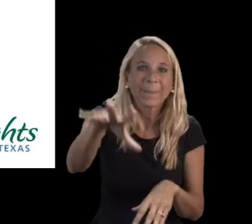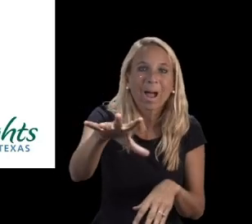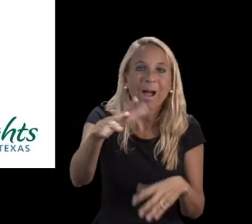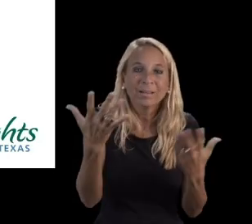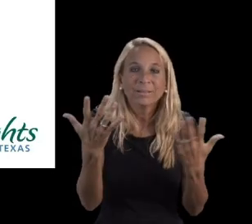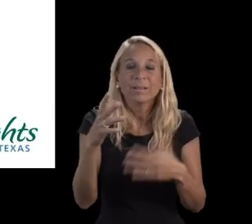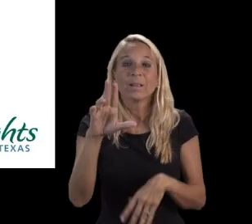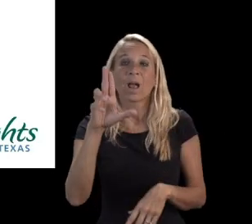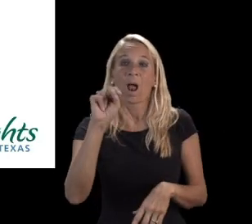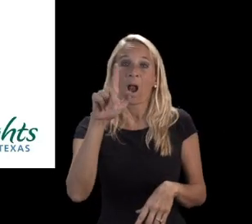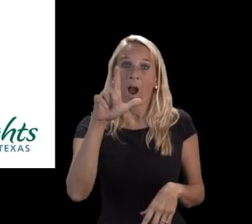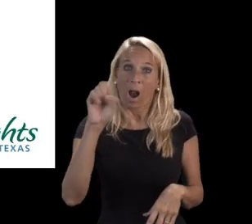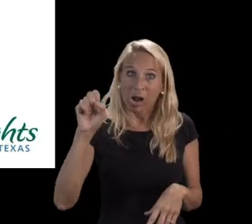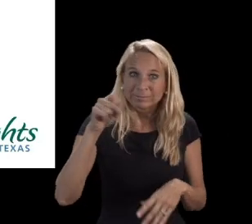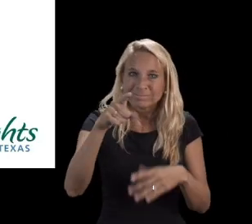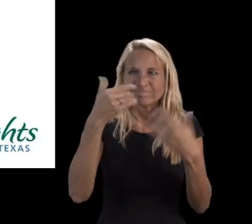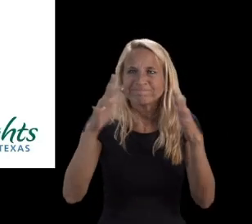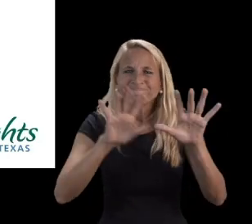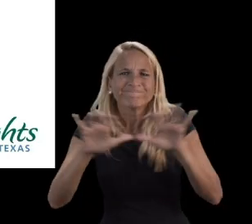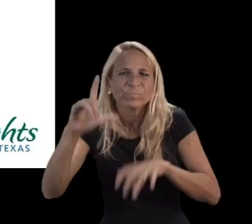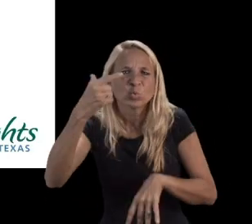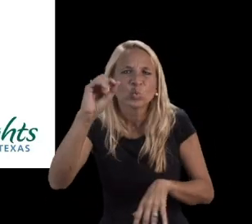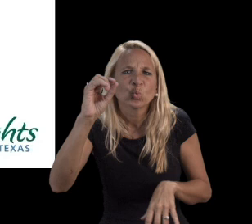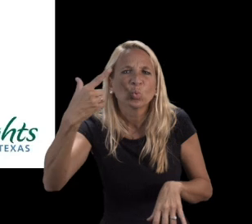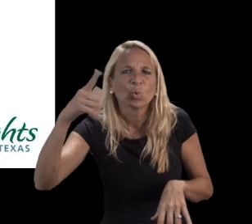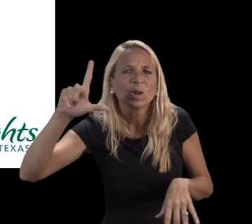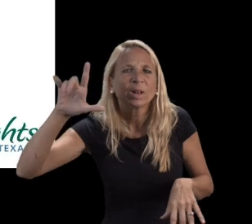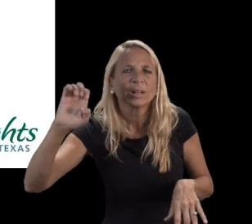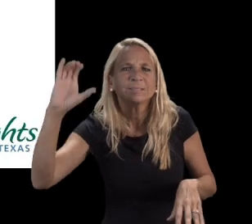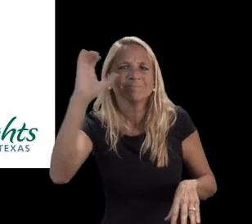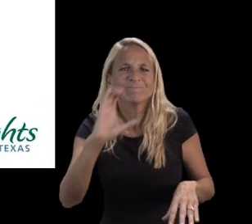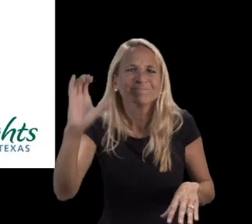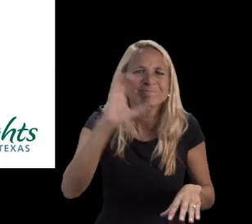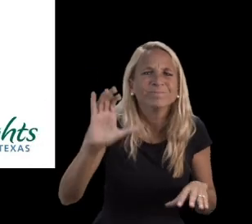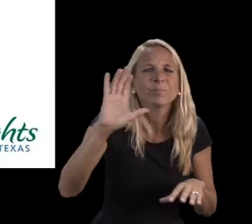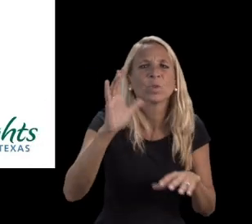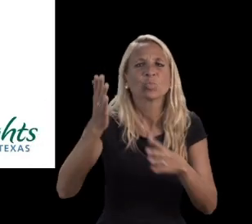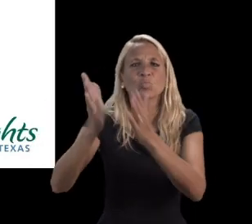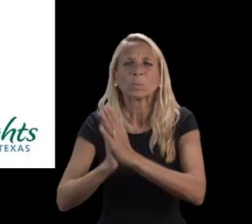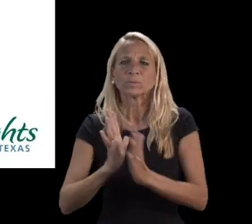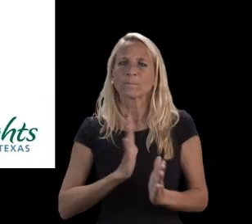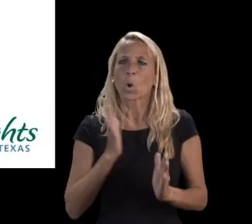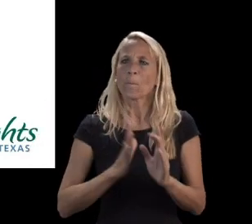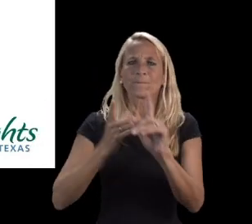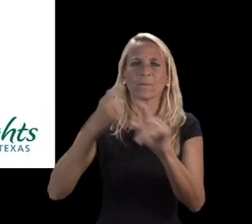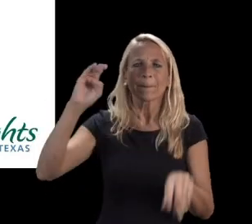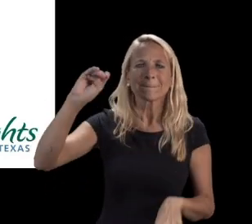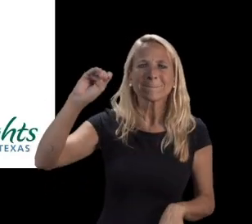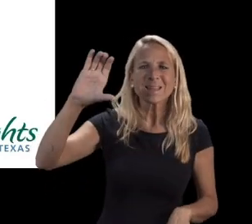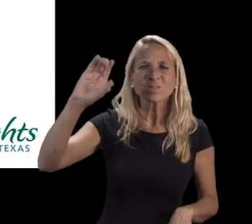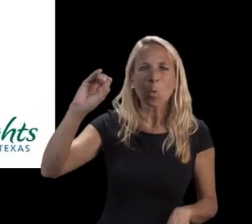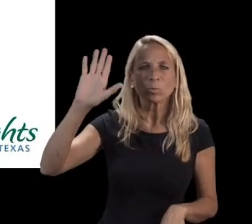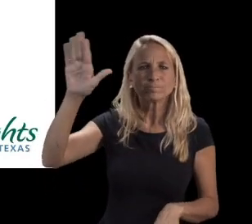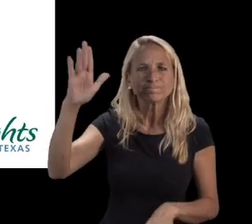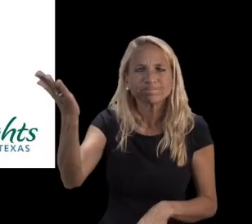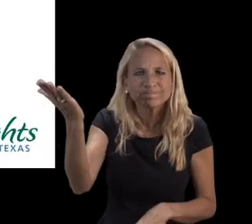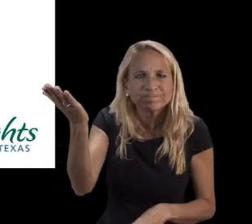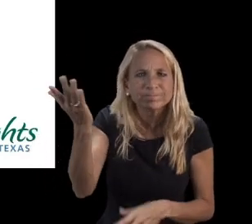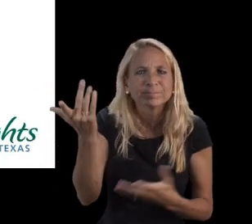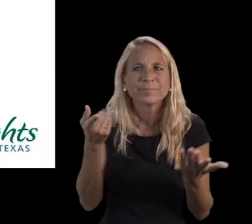So unless you kind of do a Google search on your own or request it formally from the MCO, you might not have seen the policy,